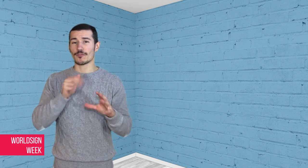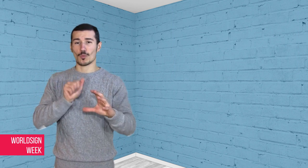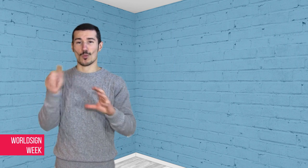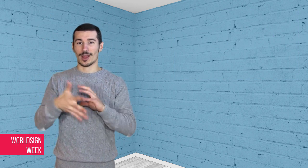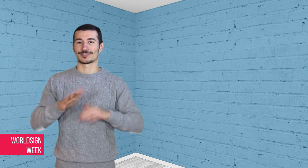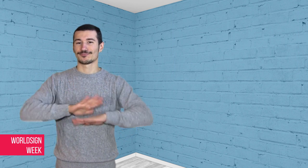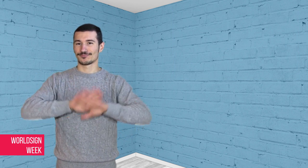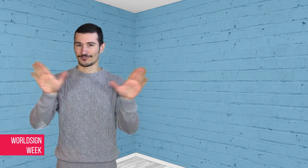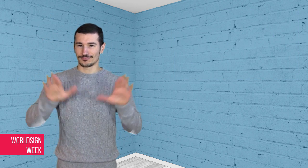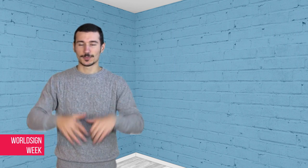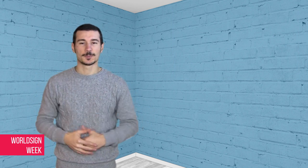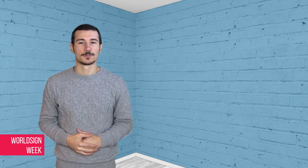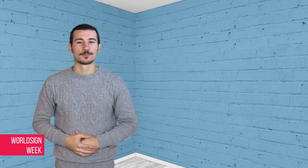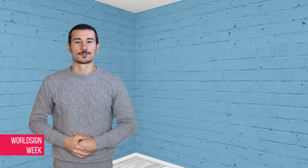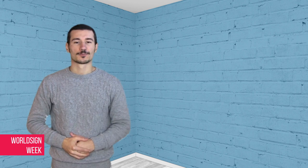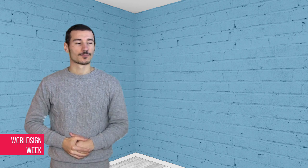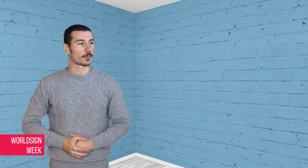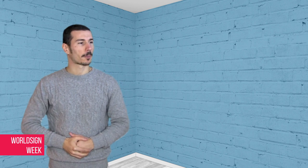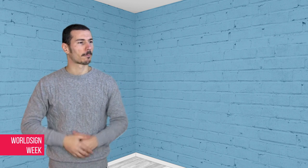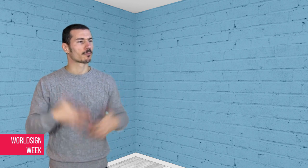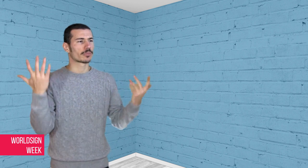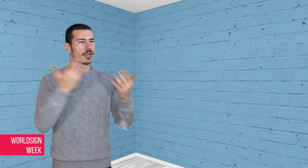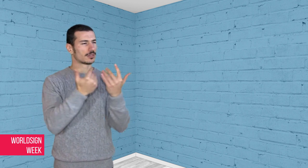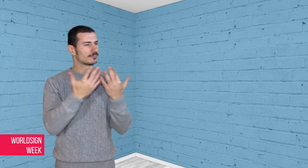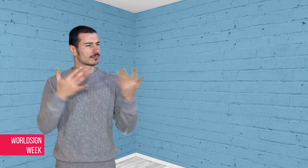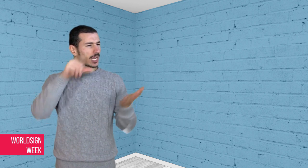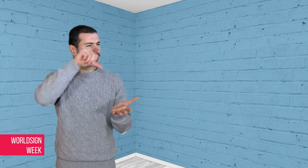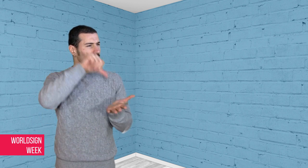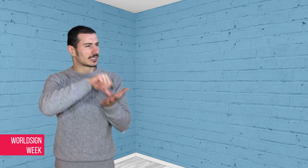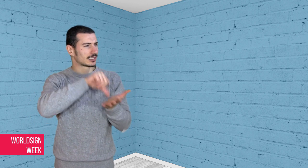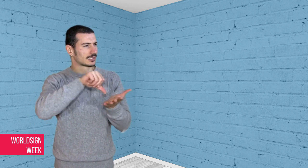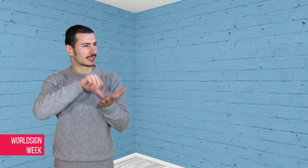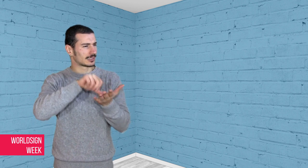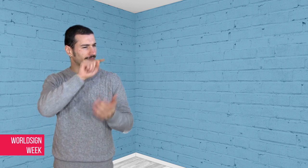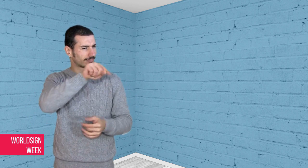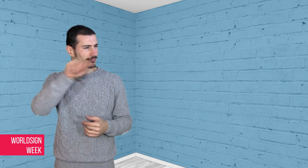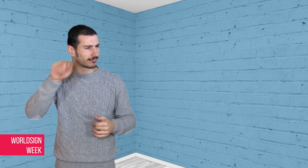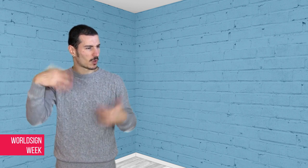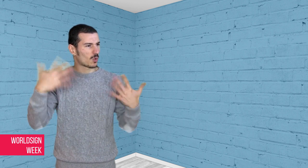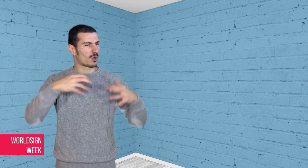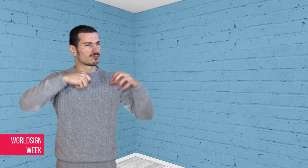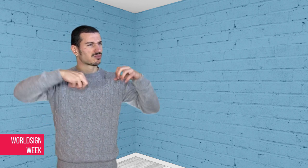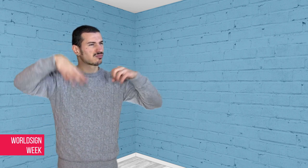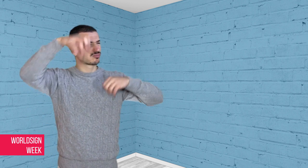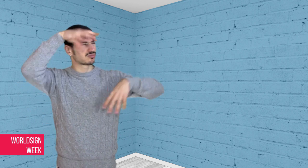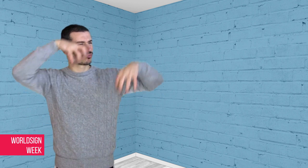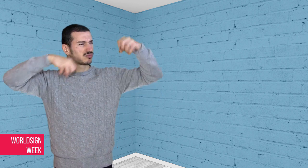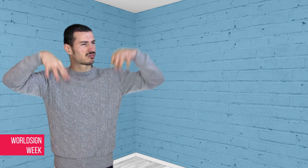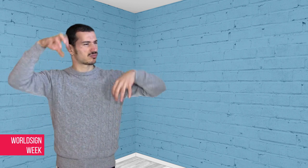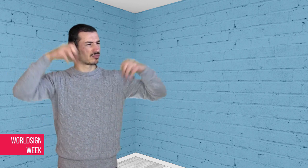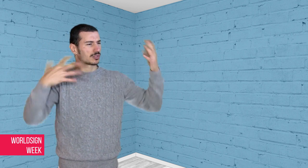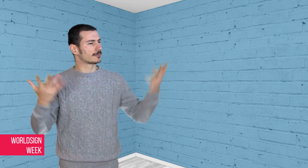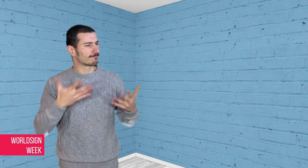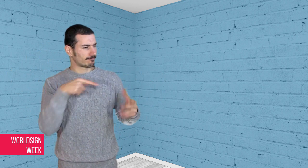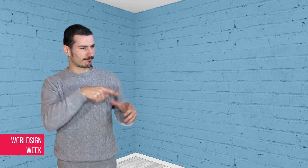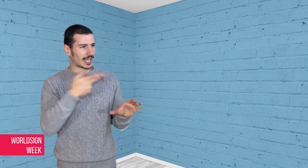That’s it for DeafWire! Diesel vehicles caused pollution in many cities.